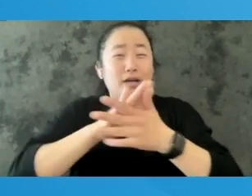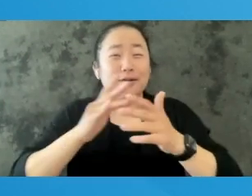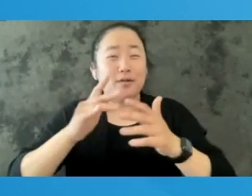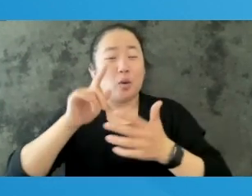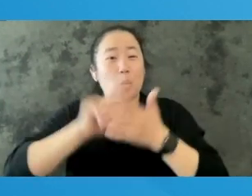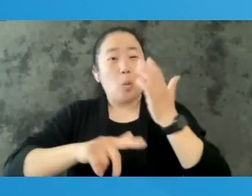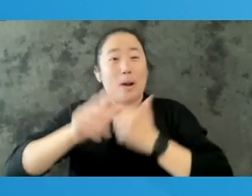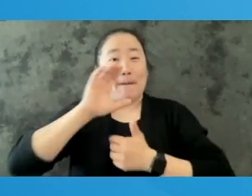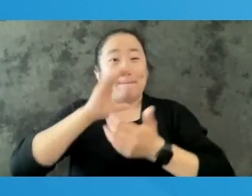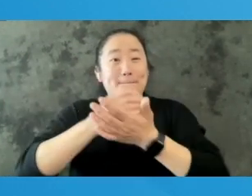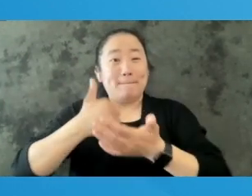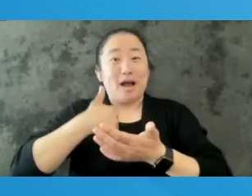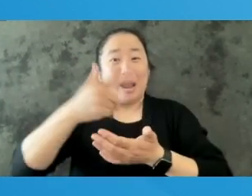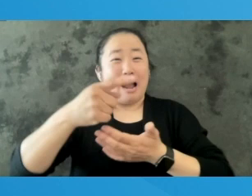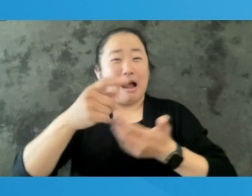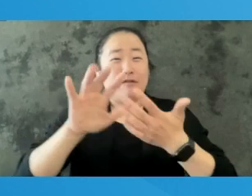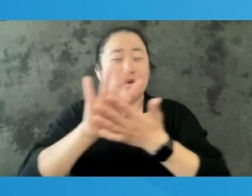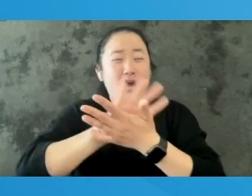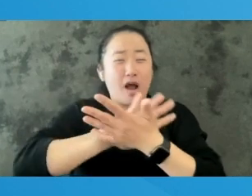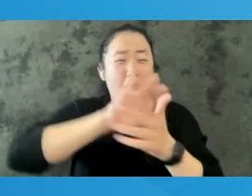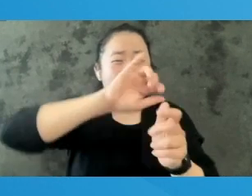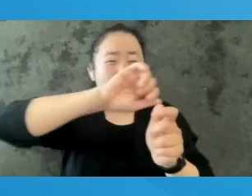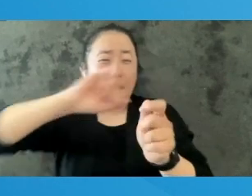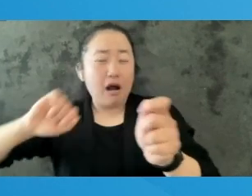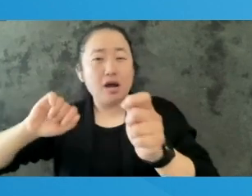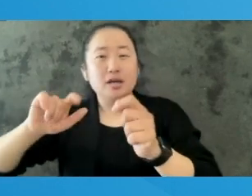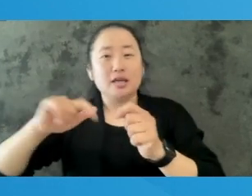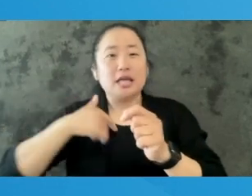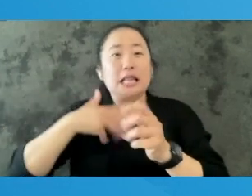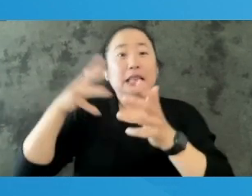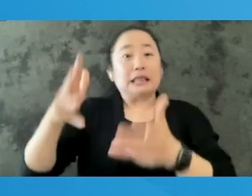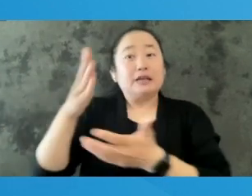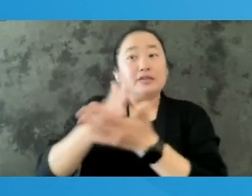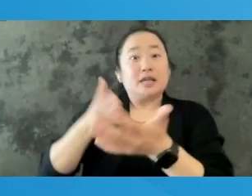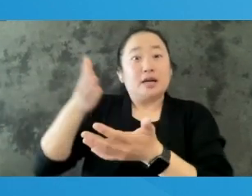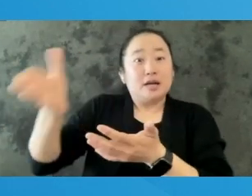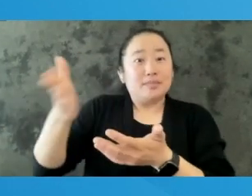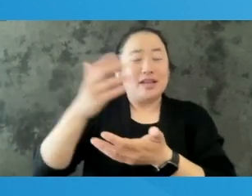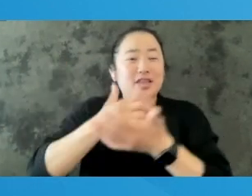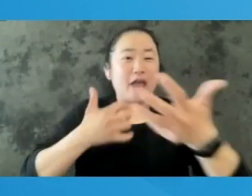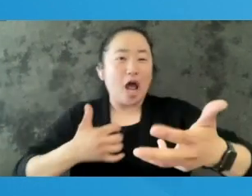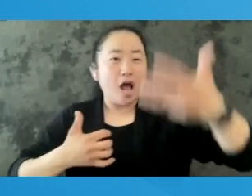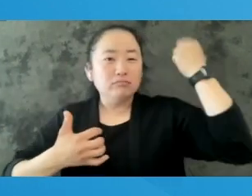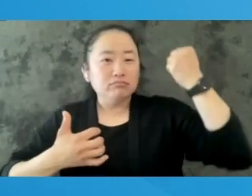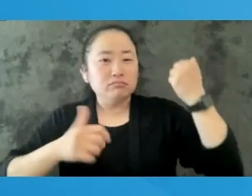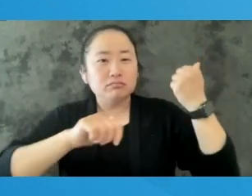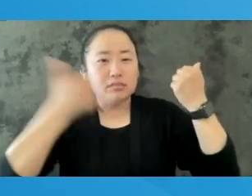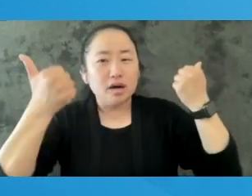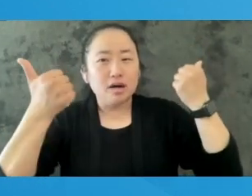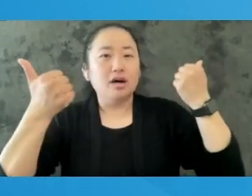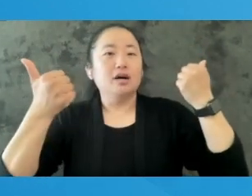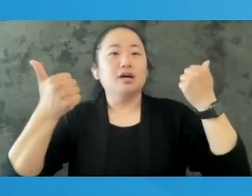and abstracting some parts and leaving some other parts in place so that we can still